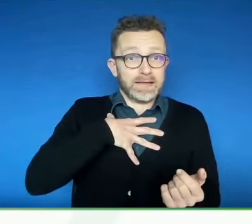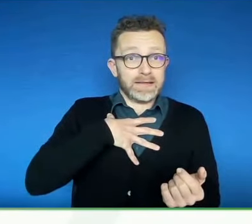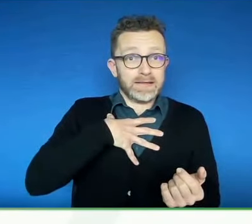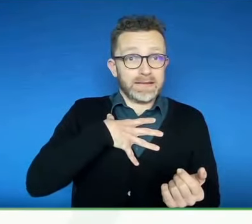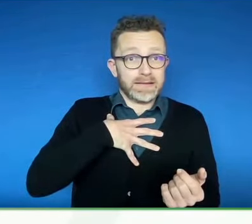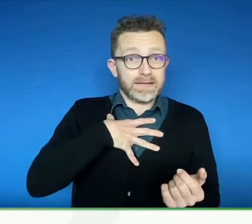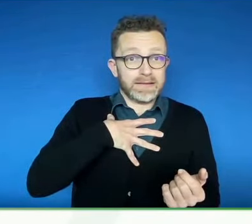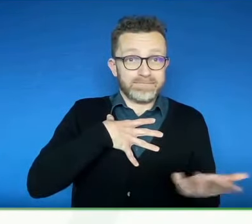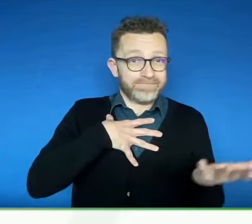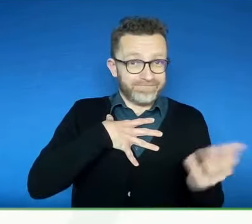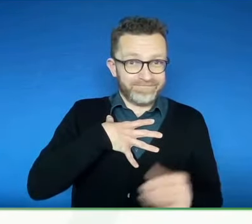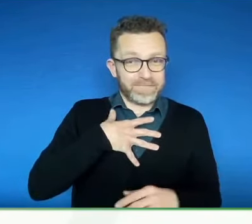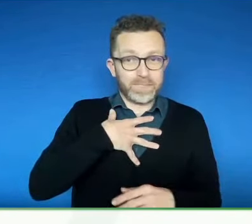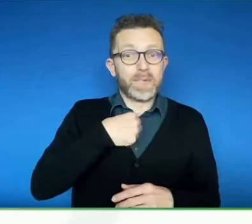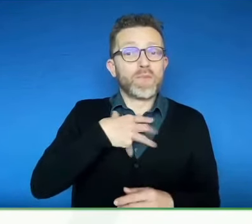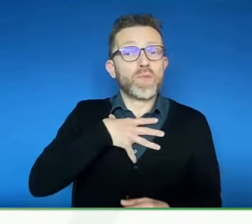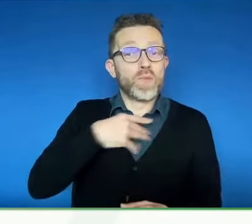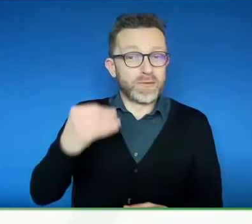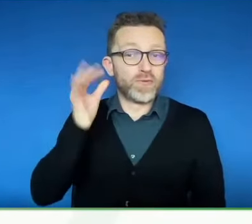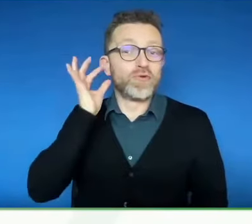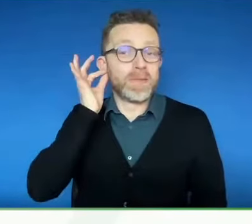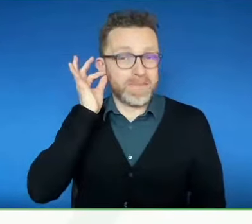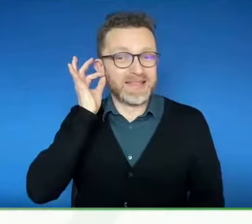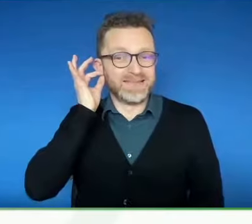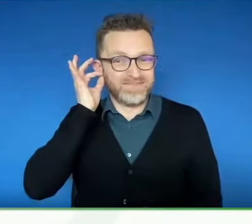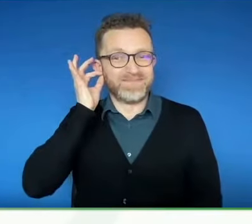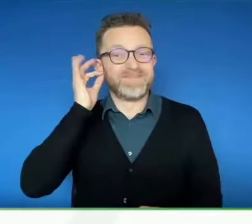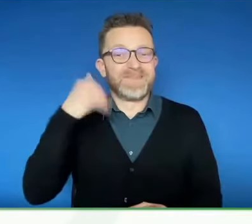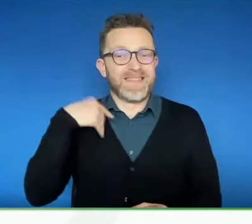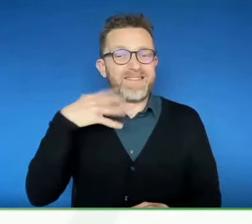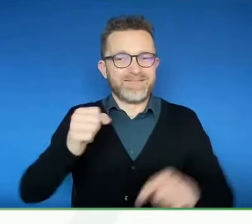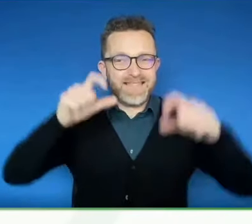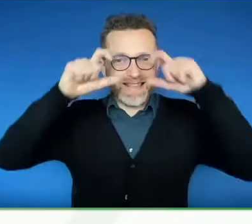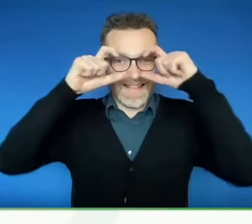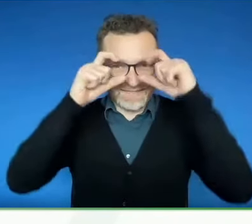I was a transcript